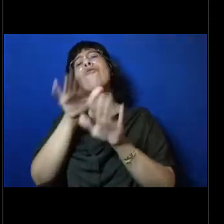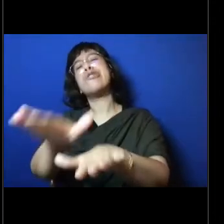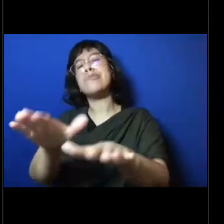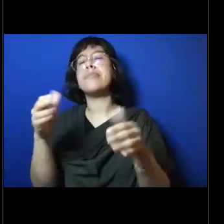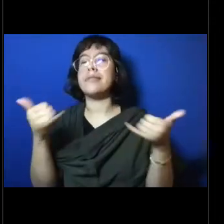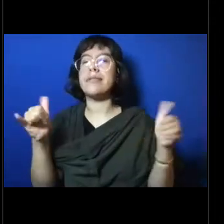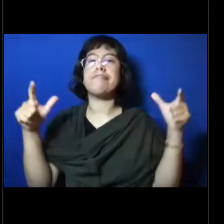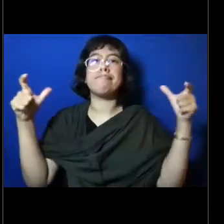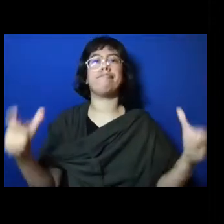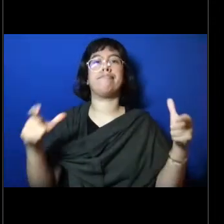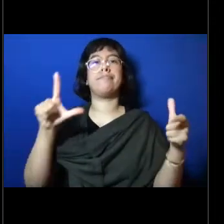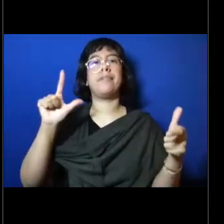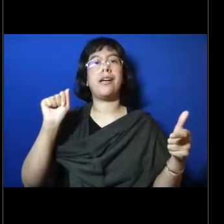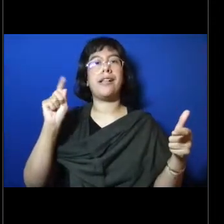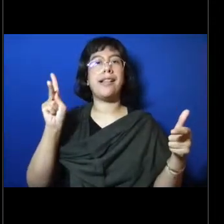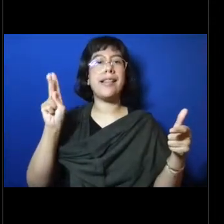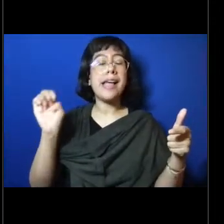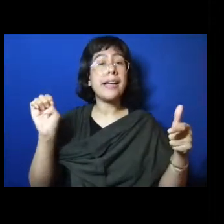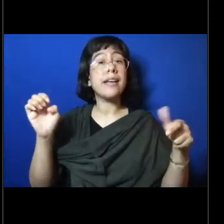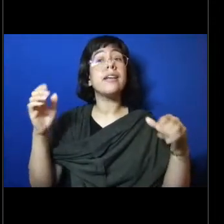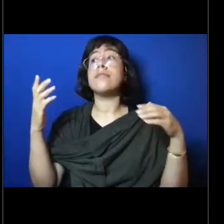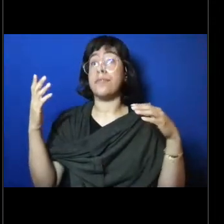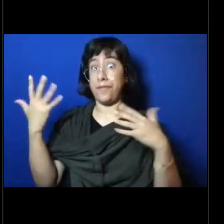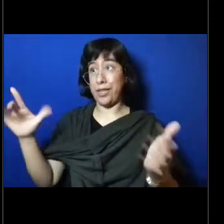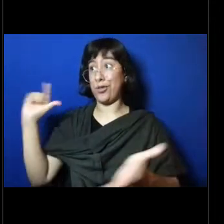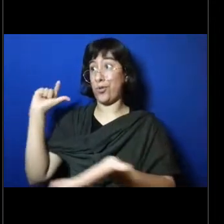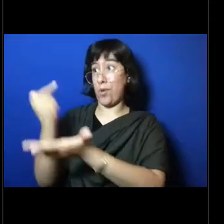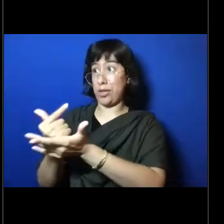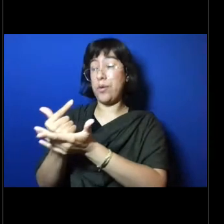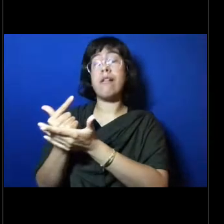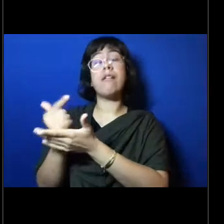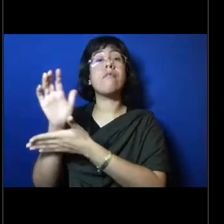I moved to Long Island, New York